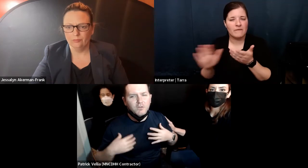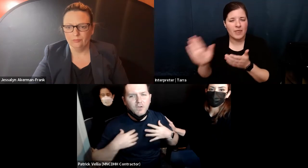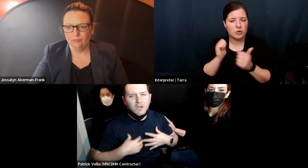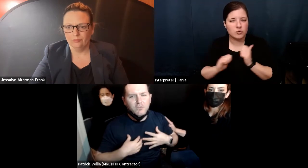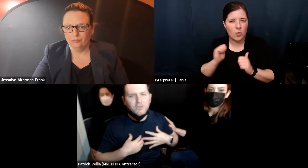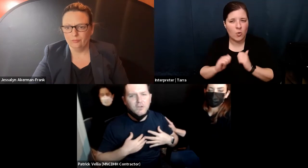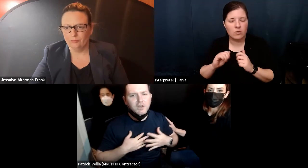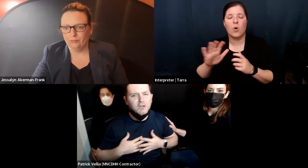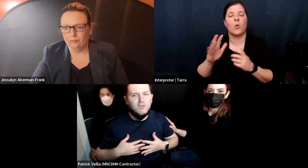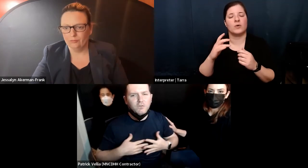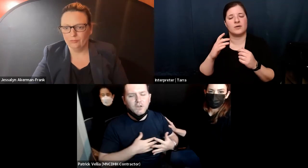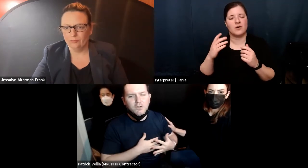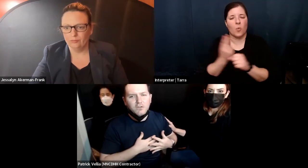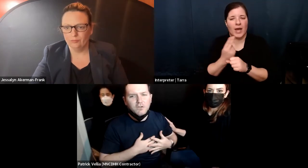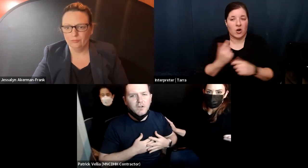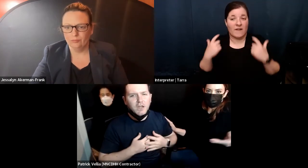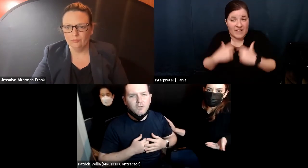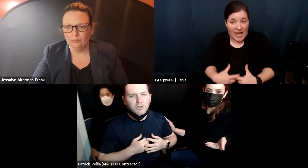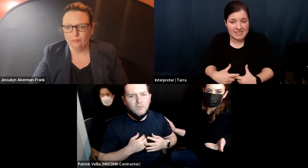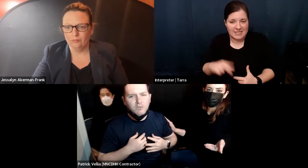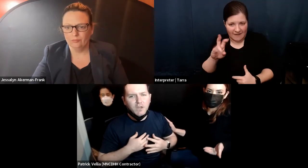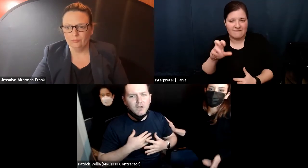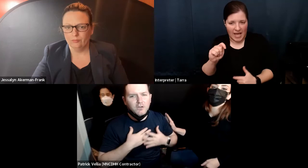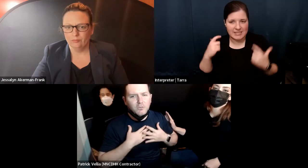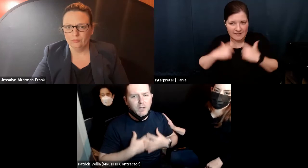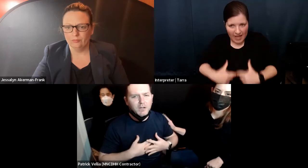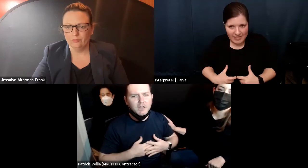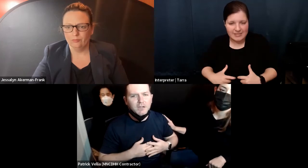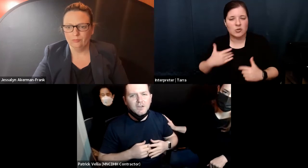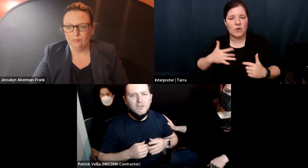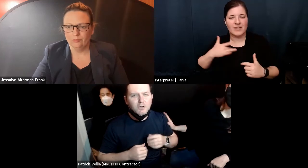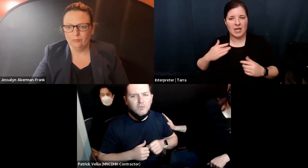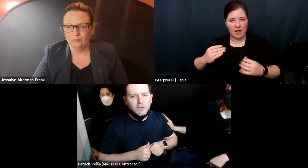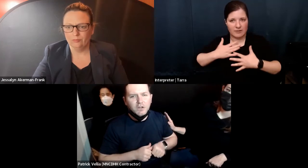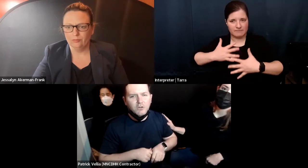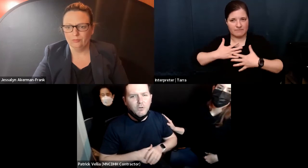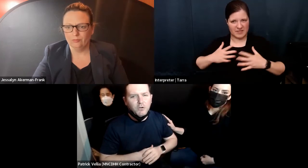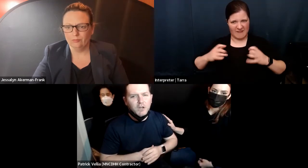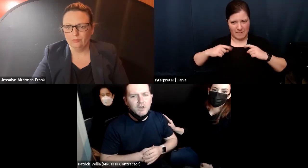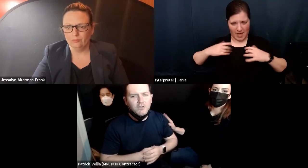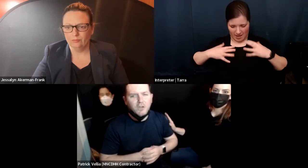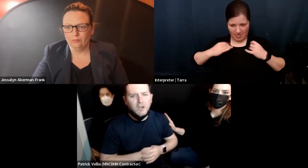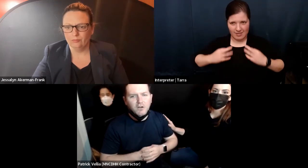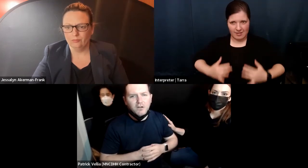But one idea that I had when I learned about it in a conference in 2018, is to incorporate the Disney VR text that they use in some of -- vest that they use in some of their shows, where you use the vest, and you can feel, they